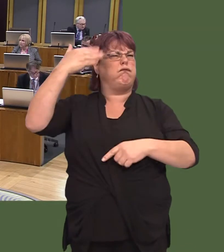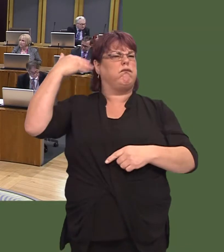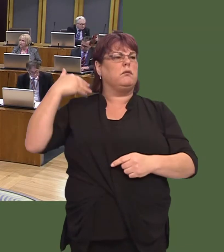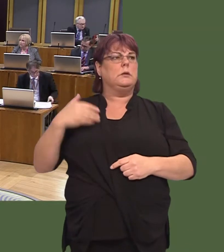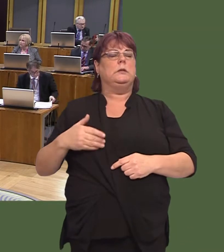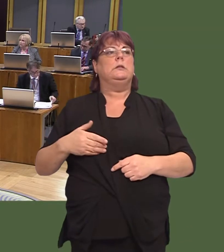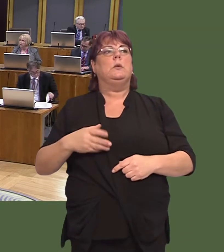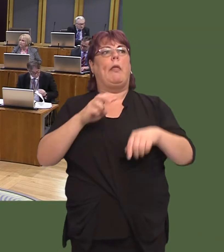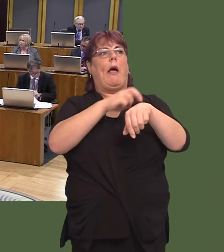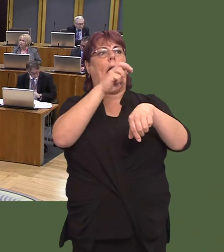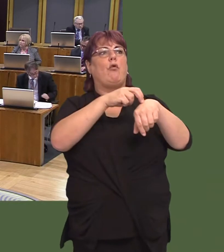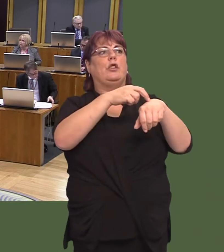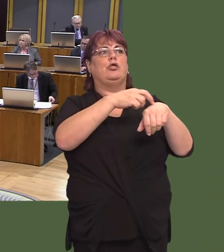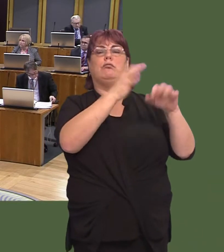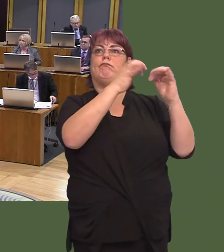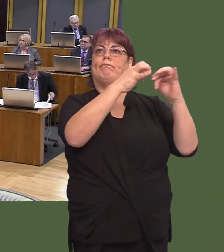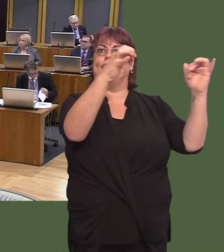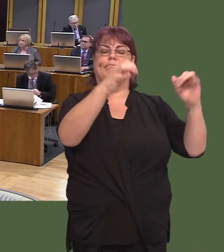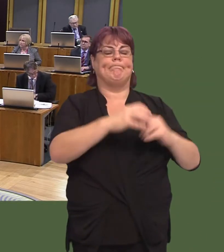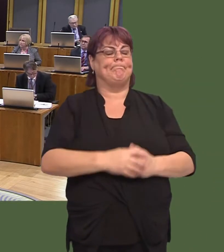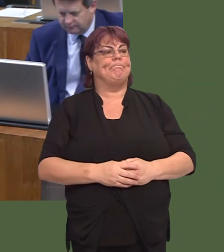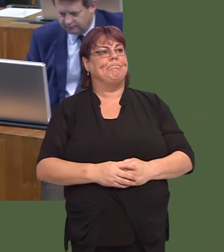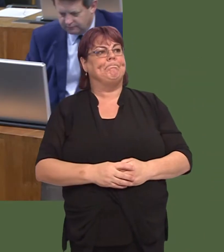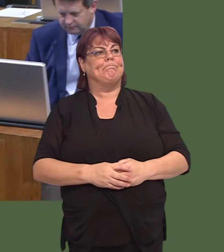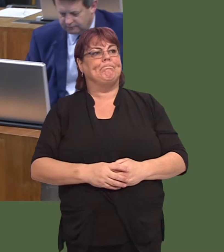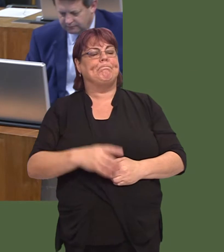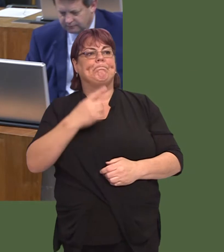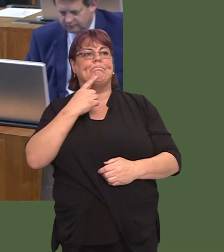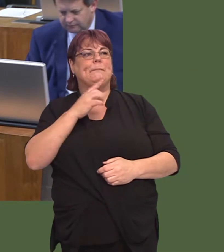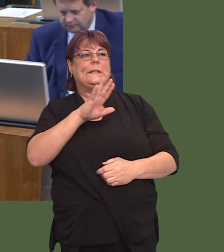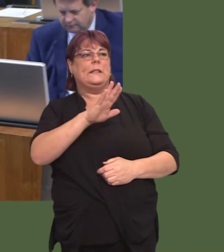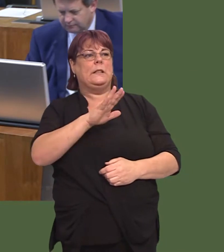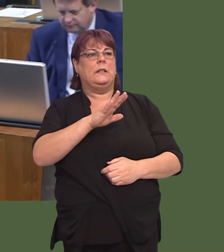that we could not support a scenario where there was a more seamless border between Northern